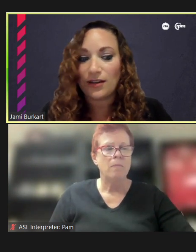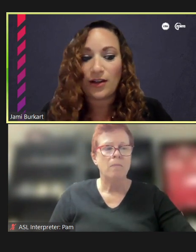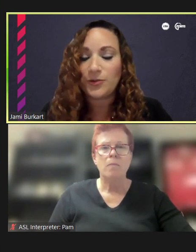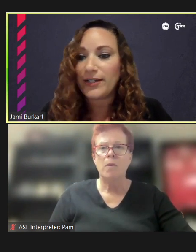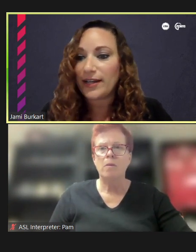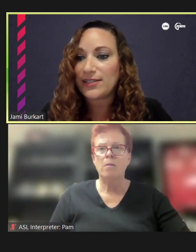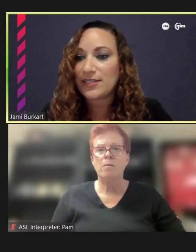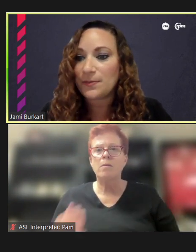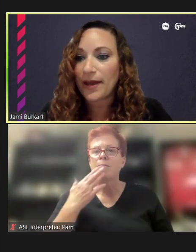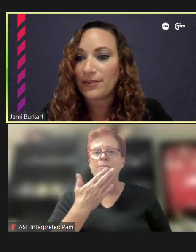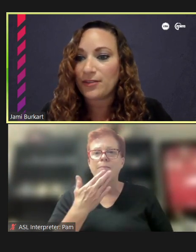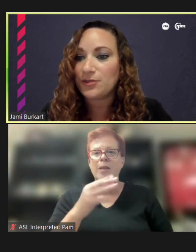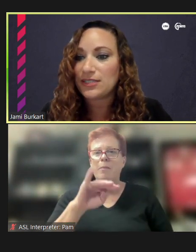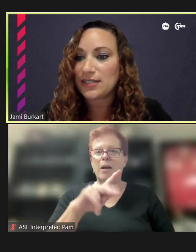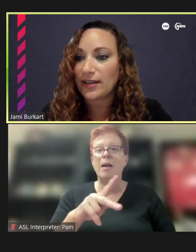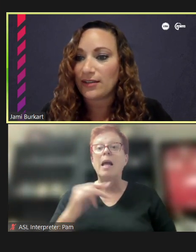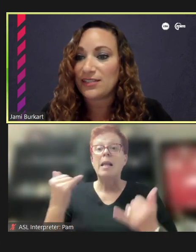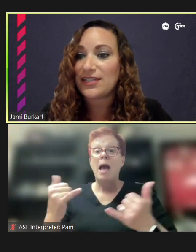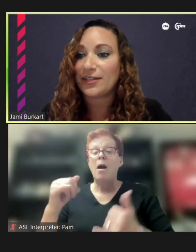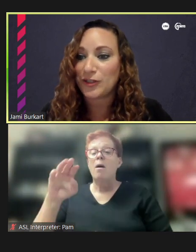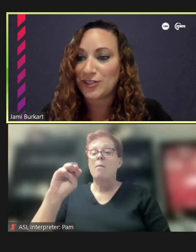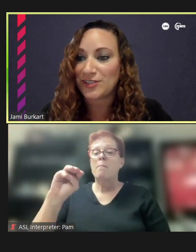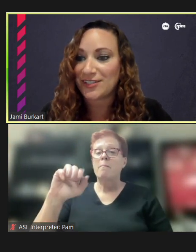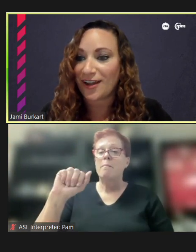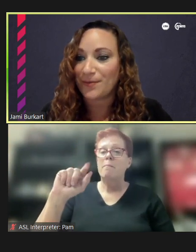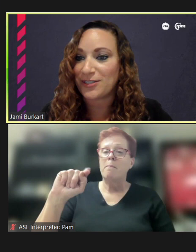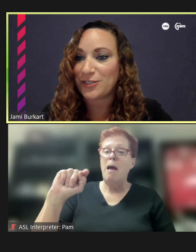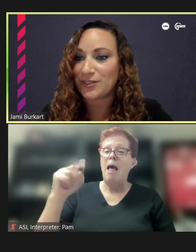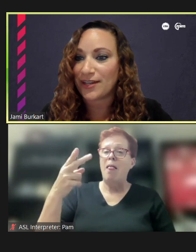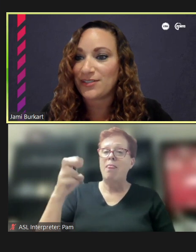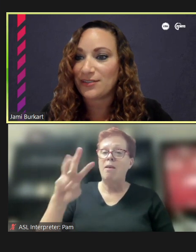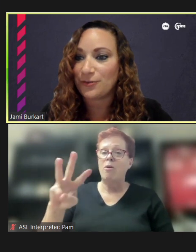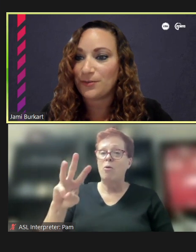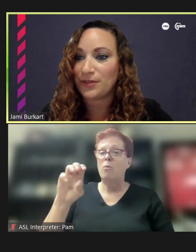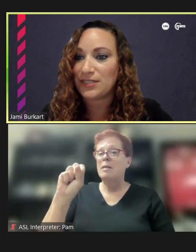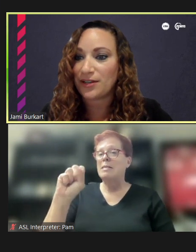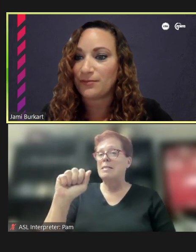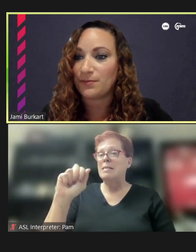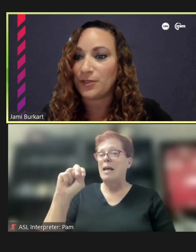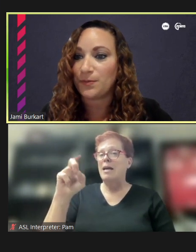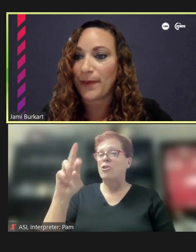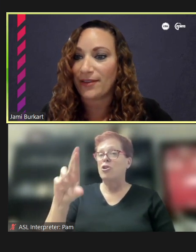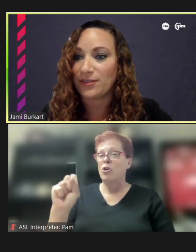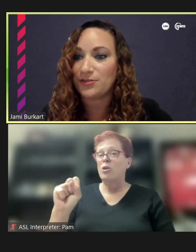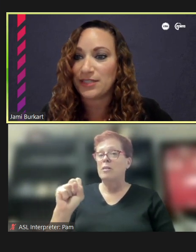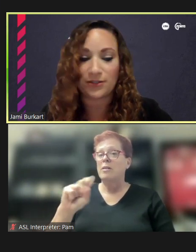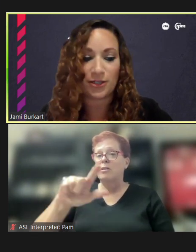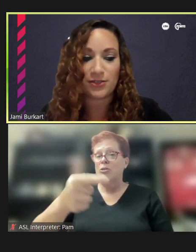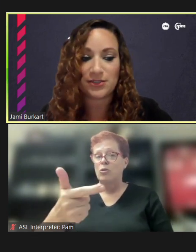Alright, I see Matthew Sanders on my screen next. If we can please unmute Matthew Sanders.